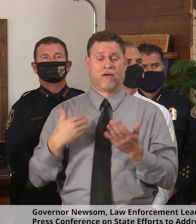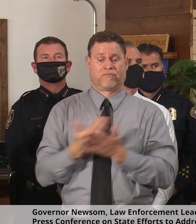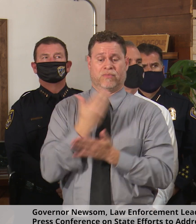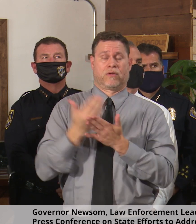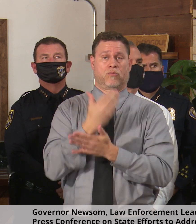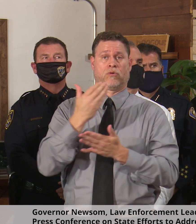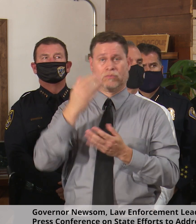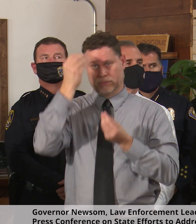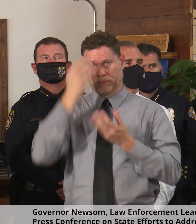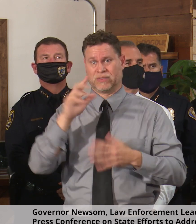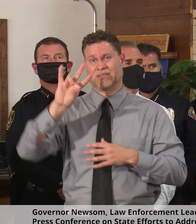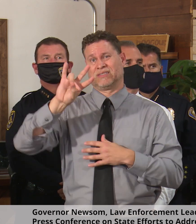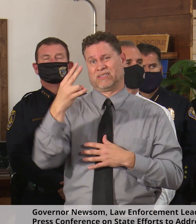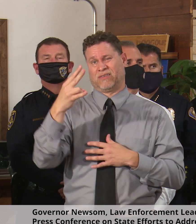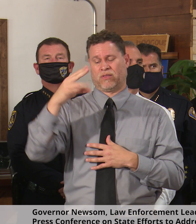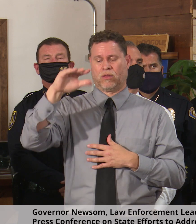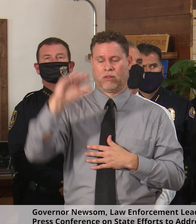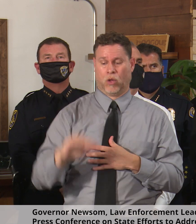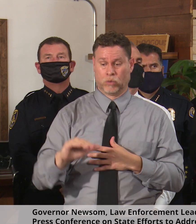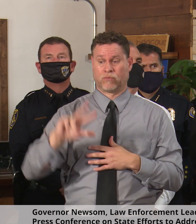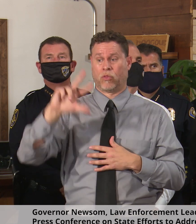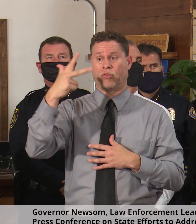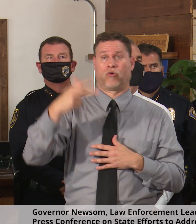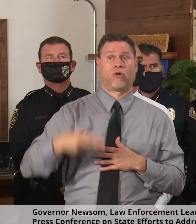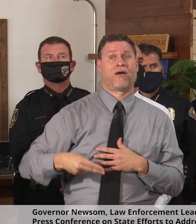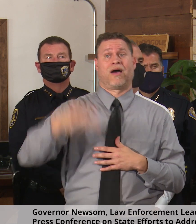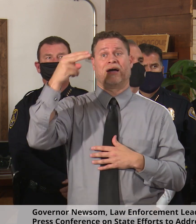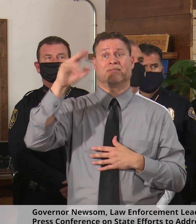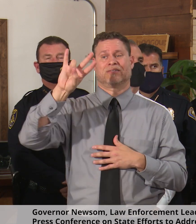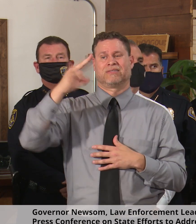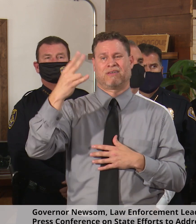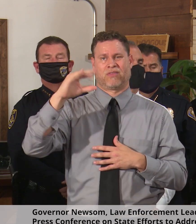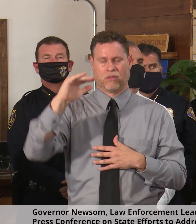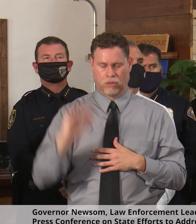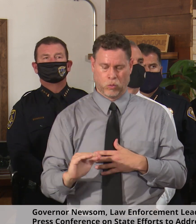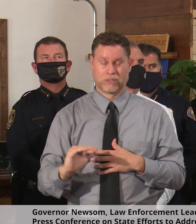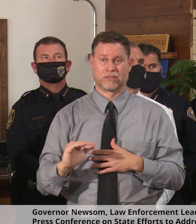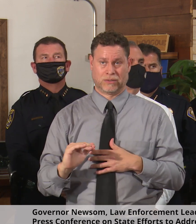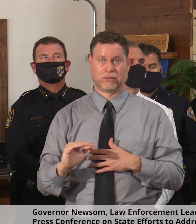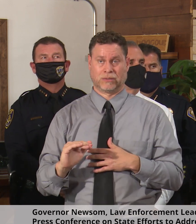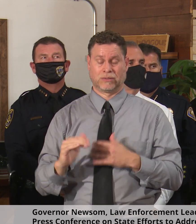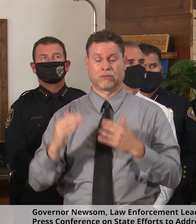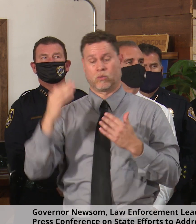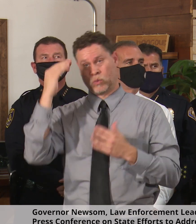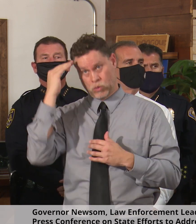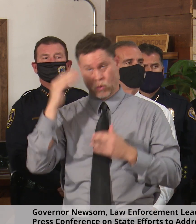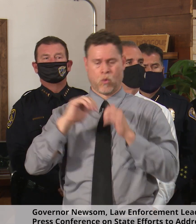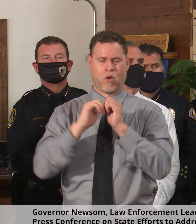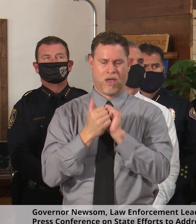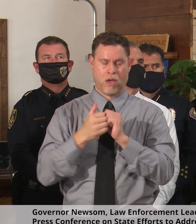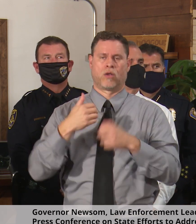the seventh lowest, from the third highest to the seventh lowest. We know how to produce results.